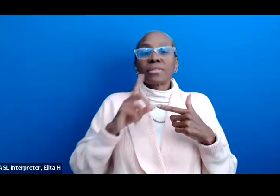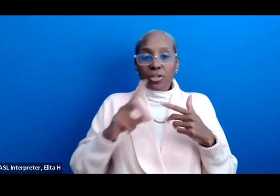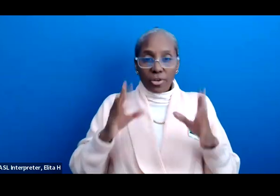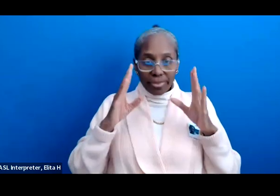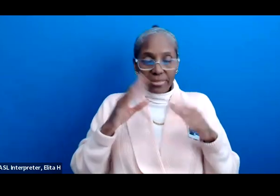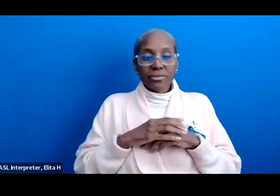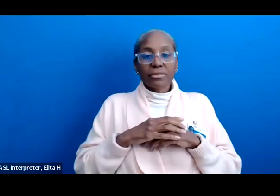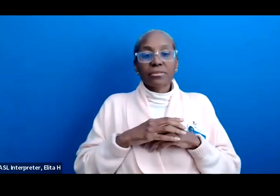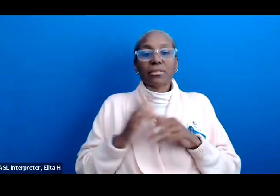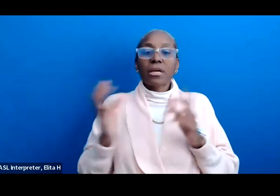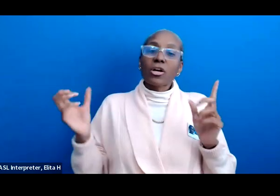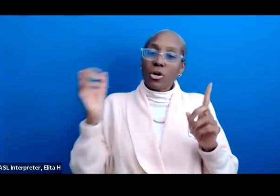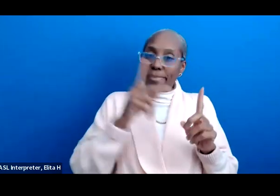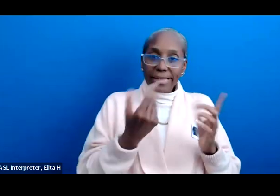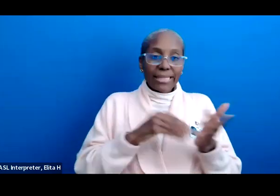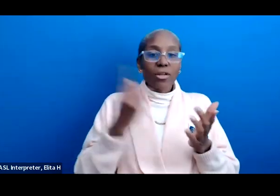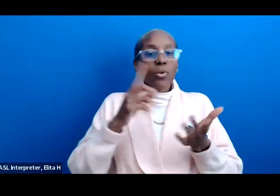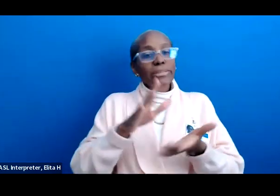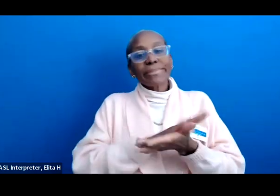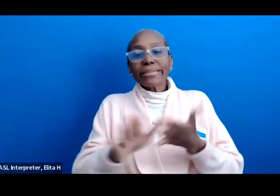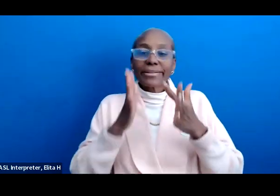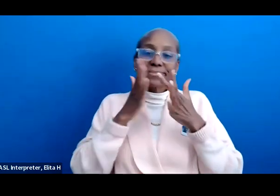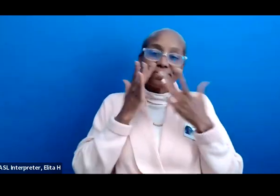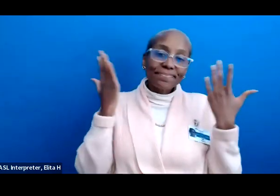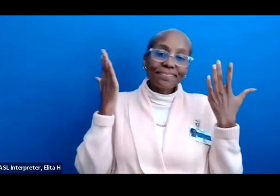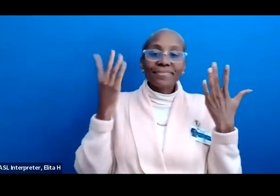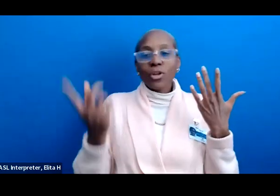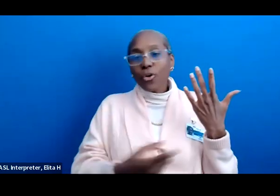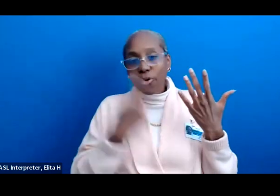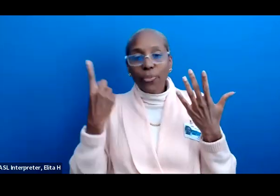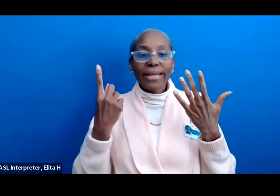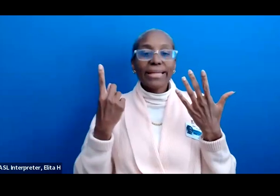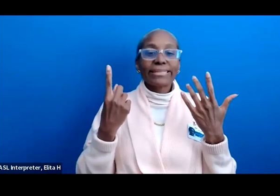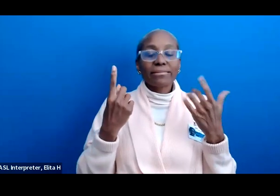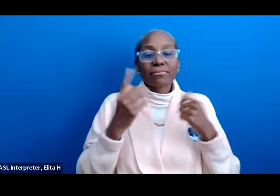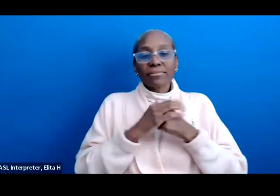And go back, always be nice, always be very friendly, always be very